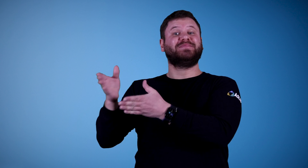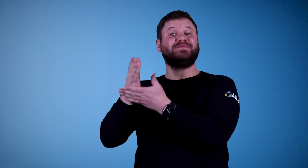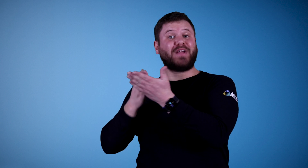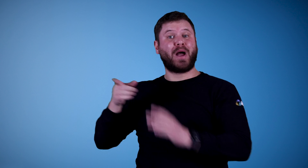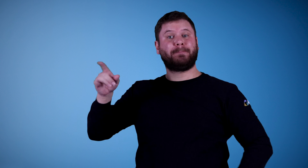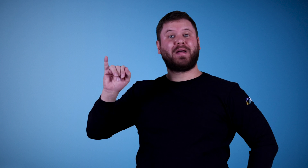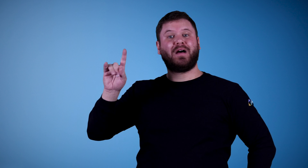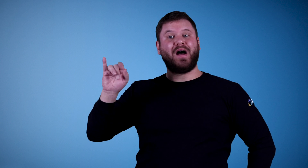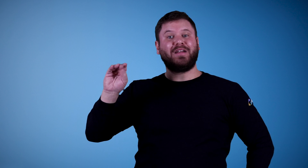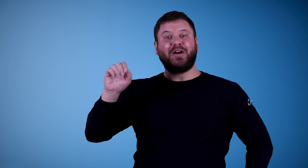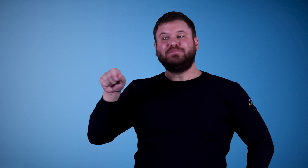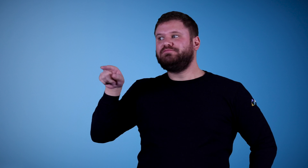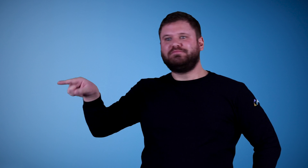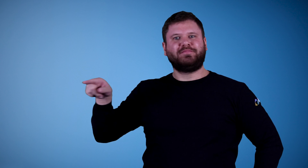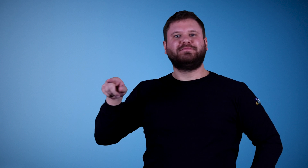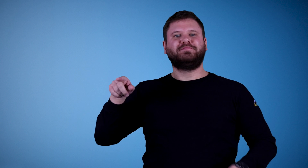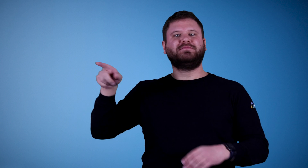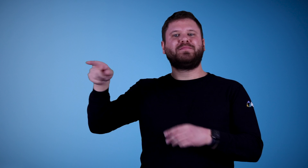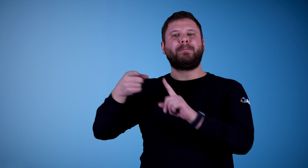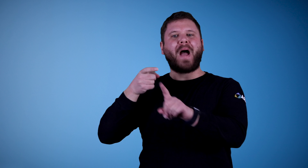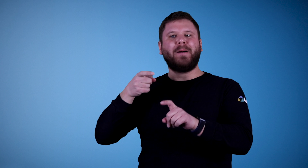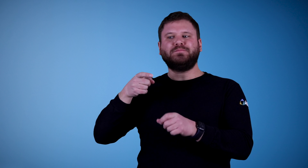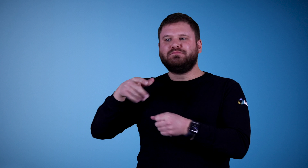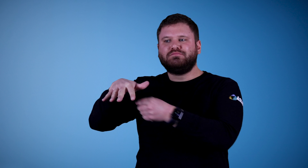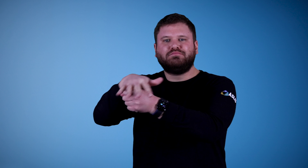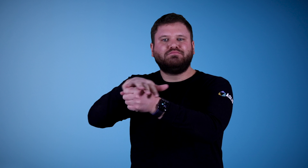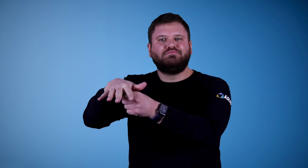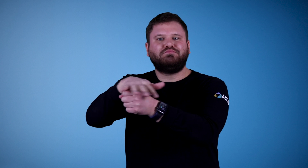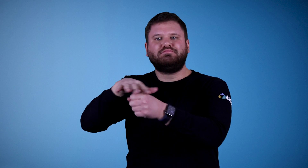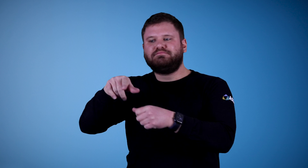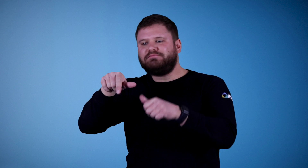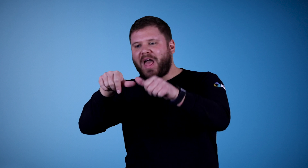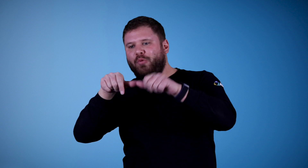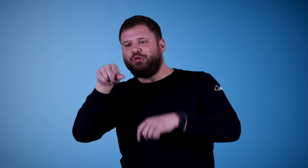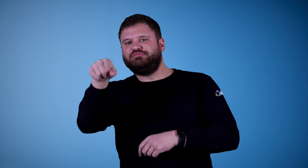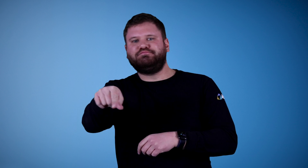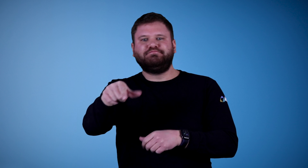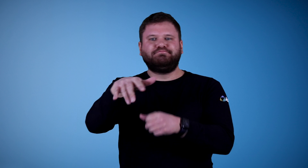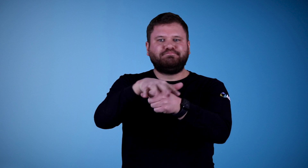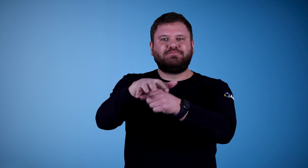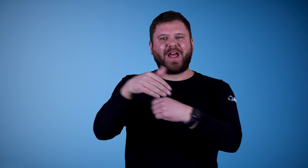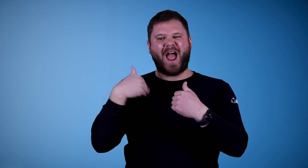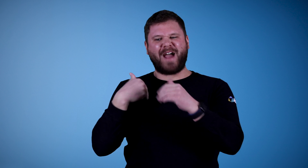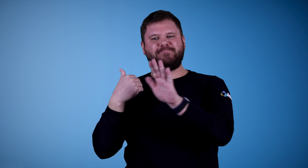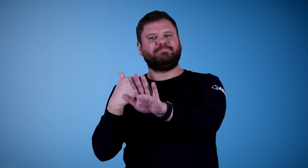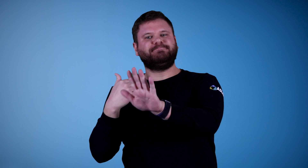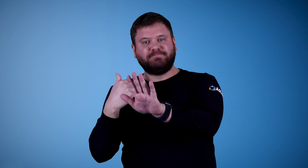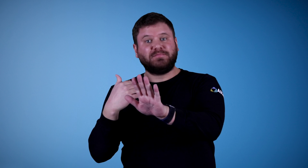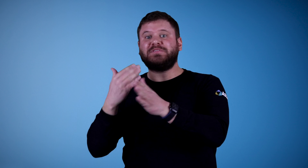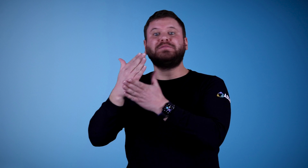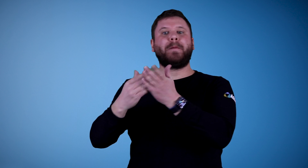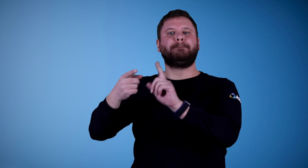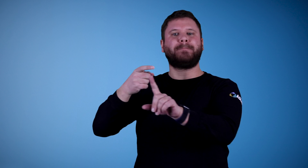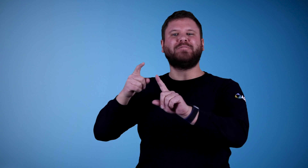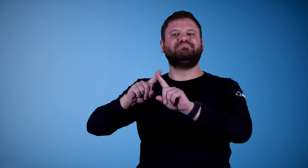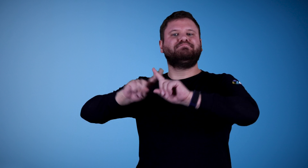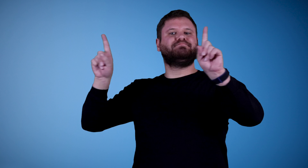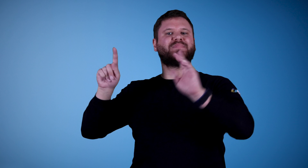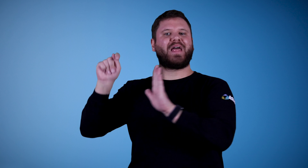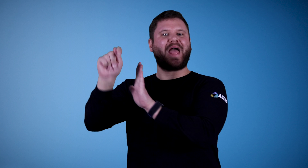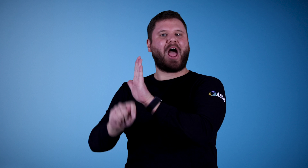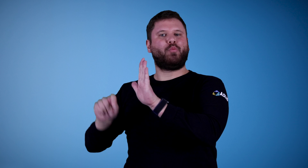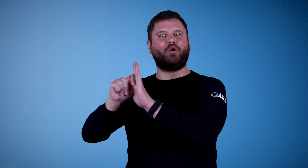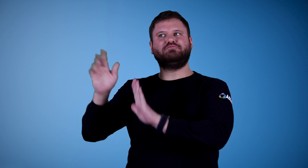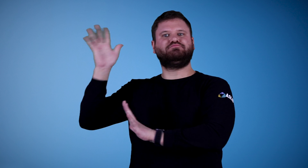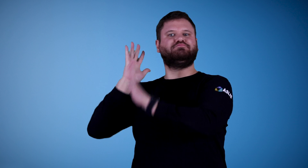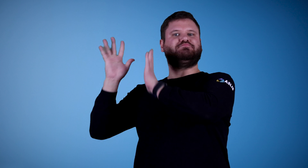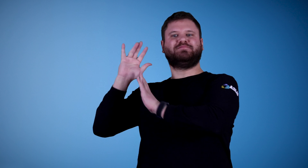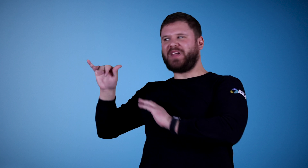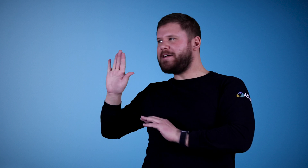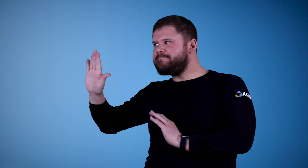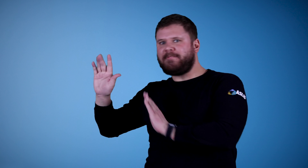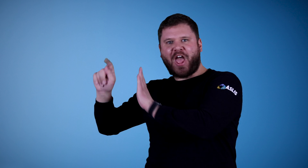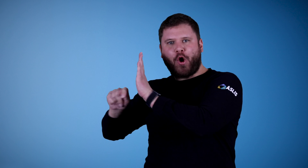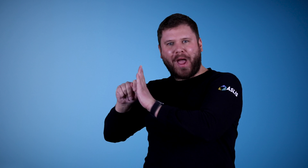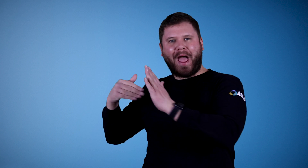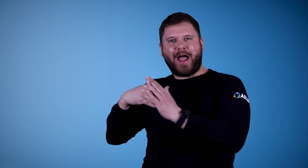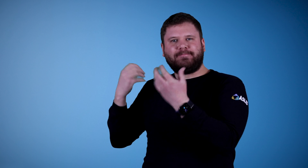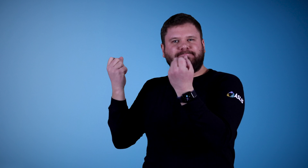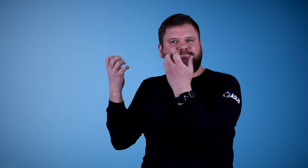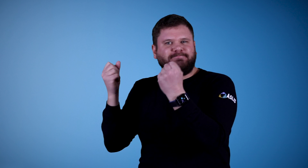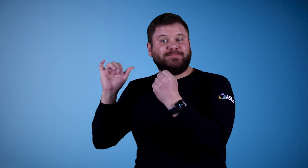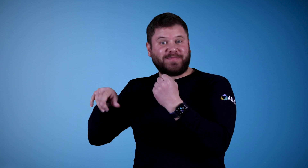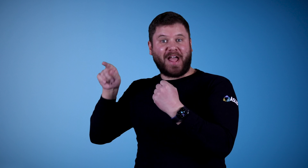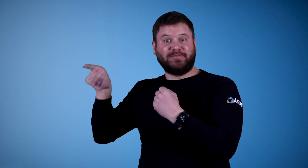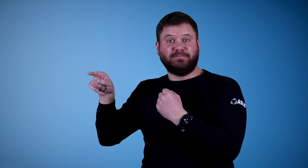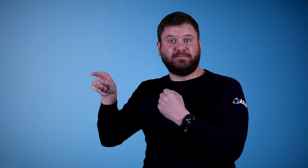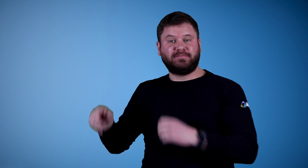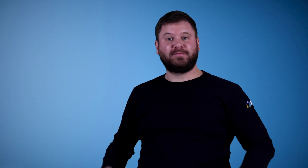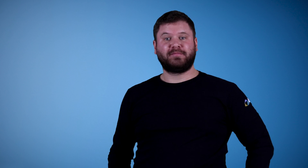Some idioms are from a specific region and/or eras.